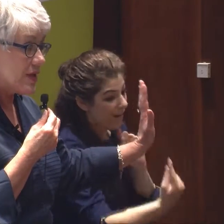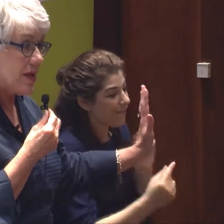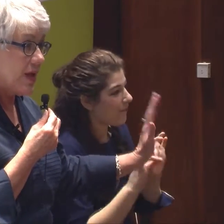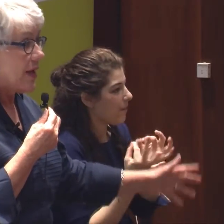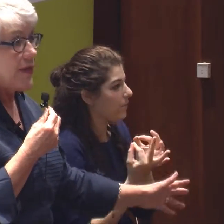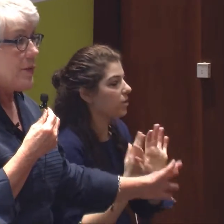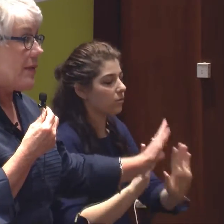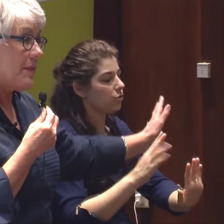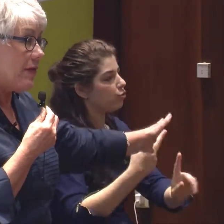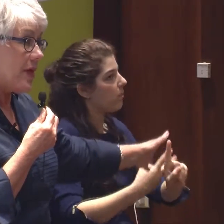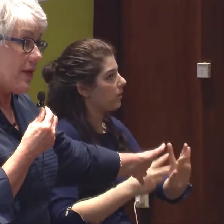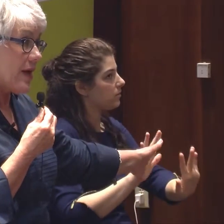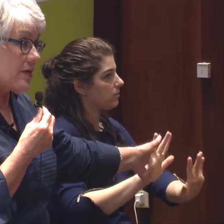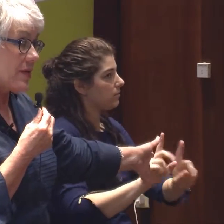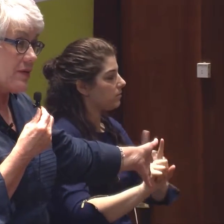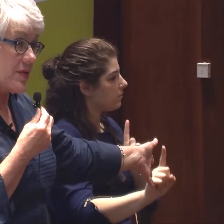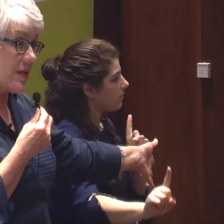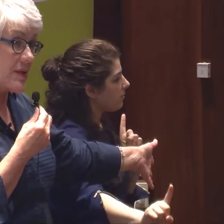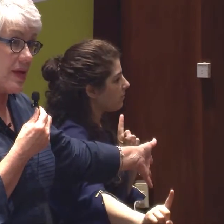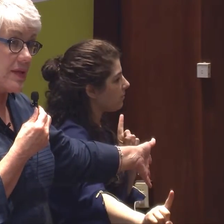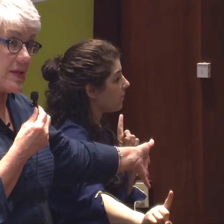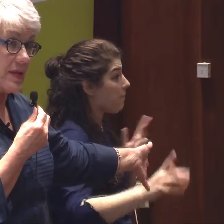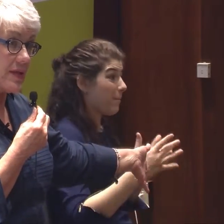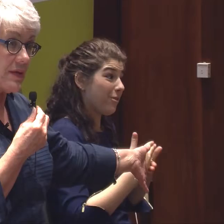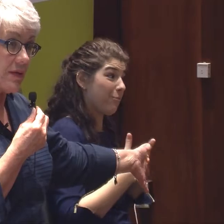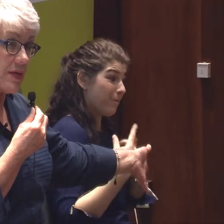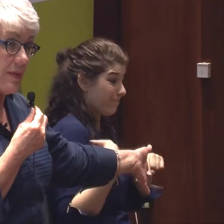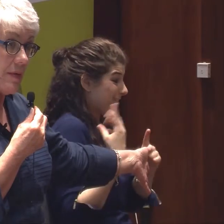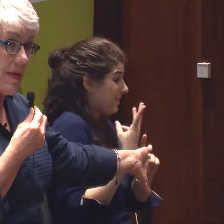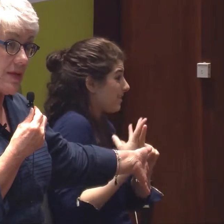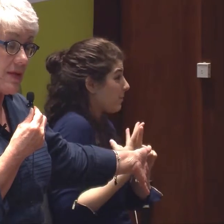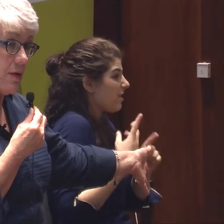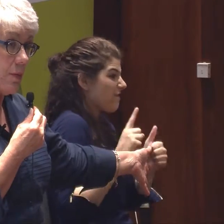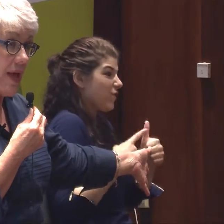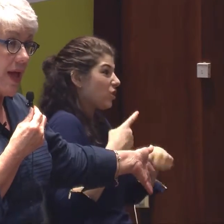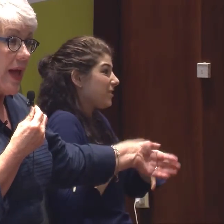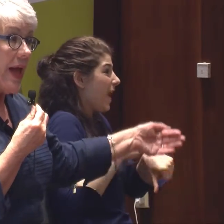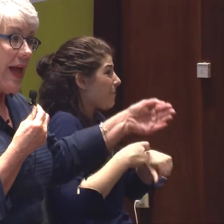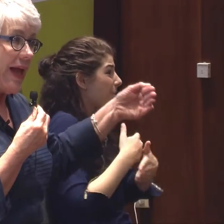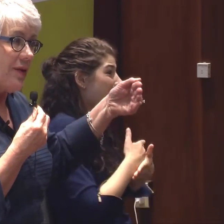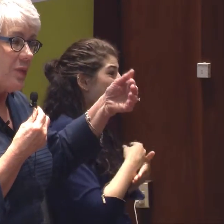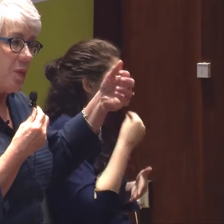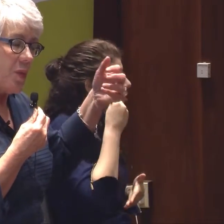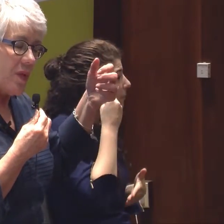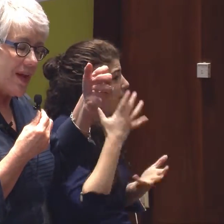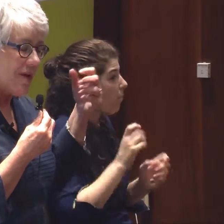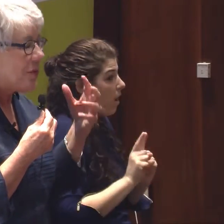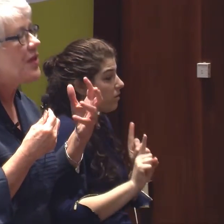need their baby. May have been in the hospital for six months, and this is the first time their baby's home, and we